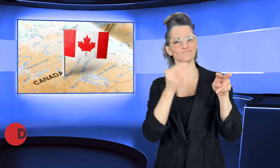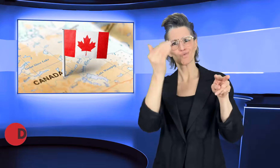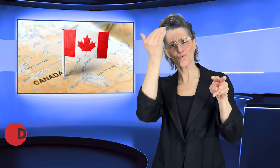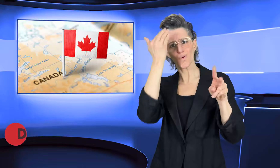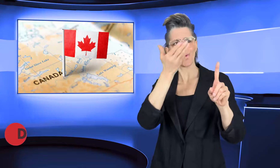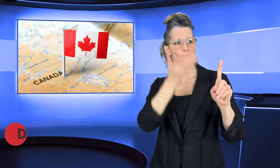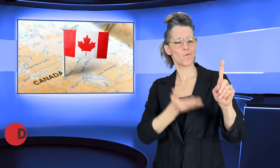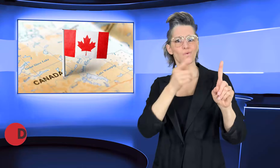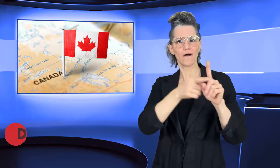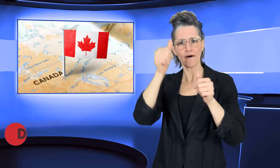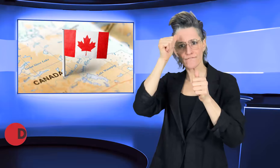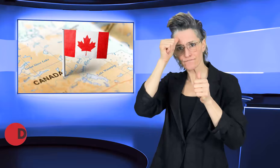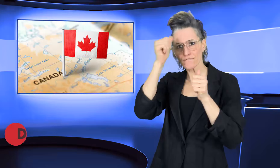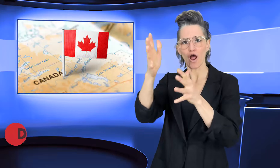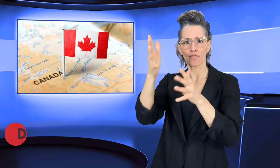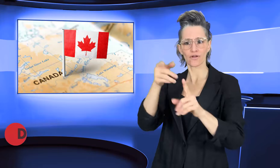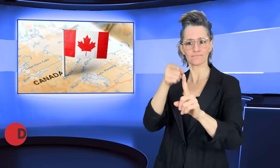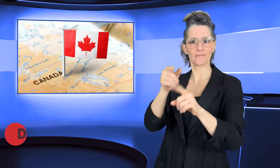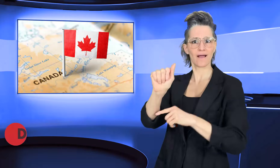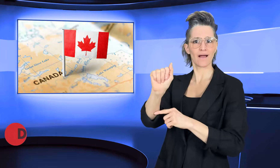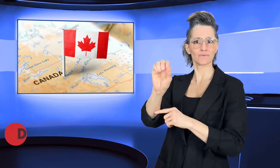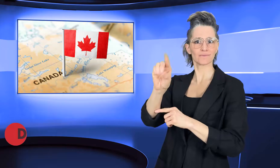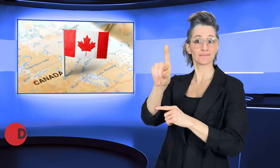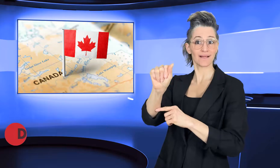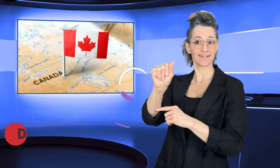known as the father of the AODA.